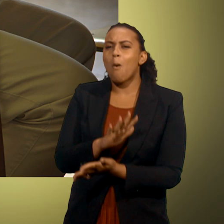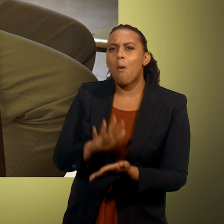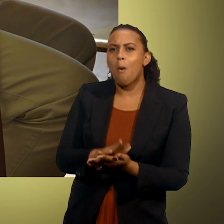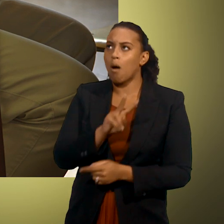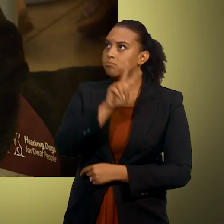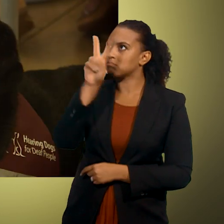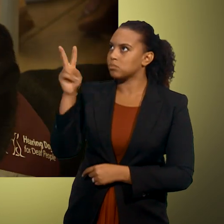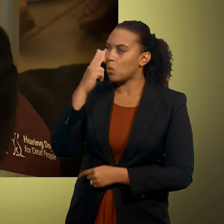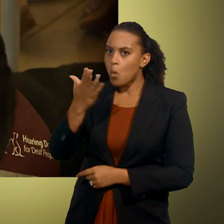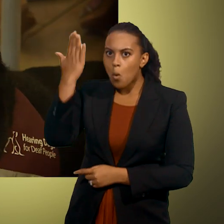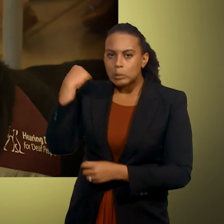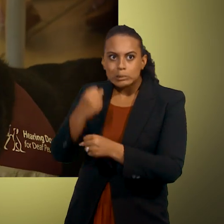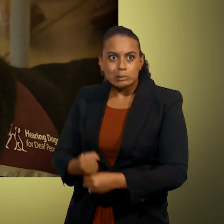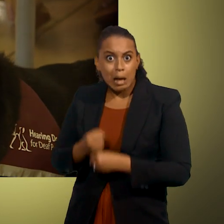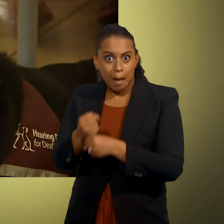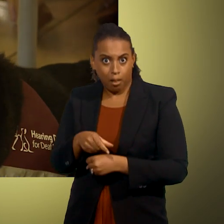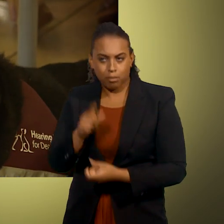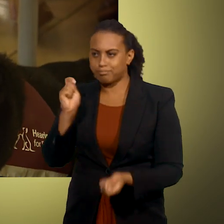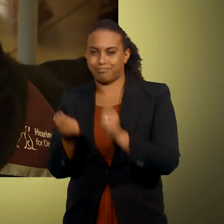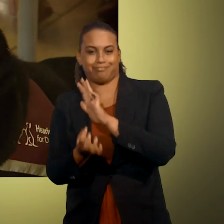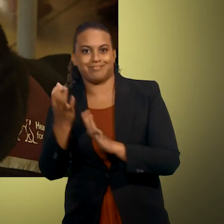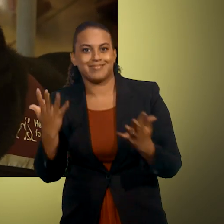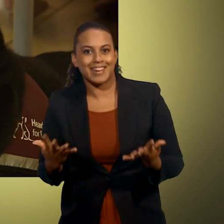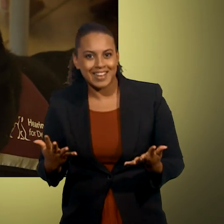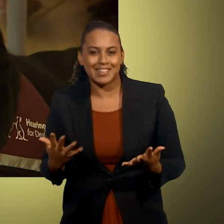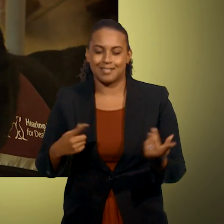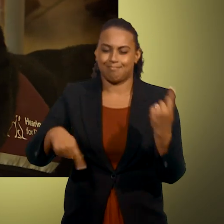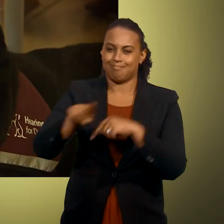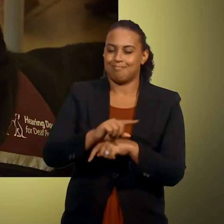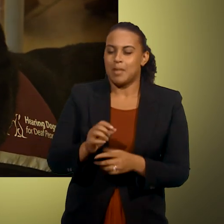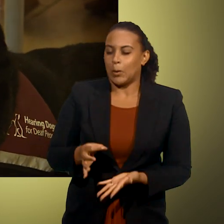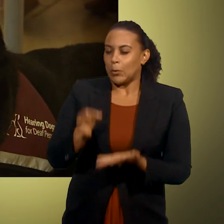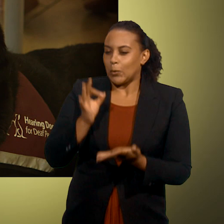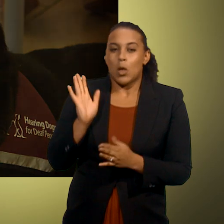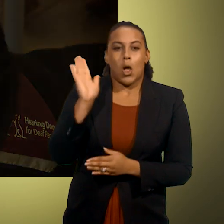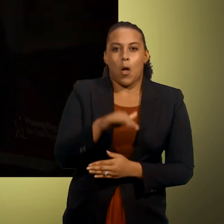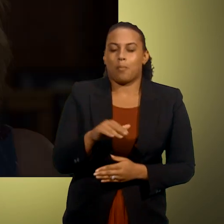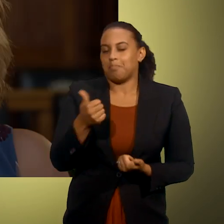You can soak up the atmosphere - of what used to be the old stable block - with a nice cuppa before heading off home.